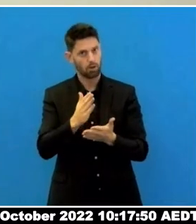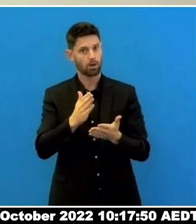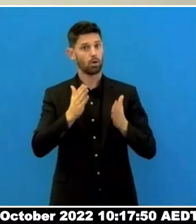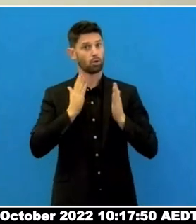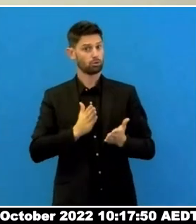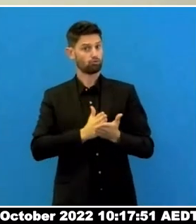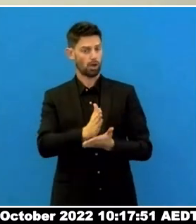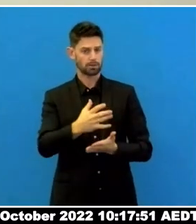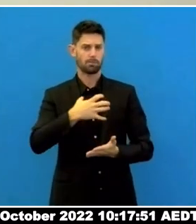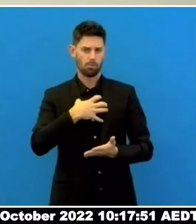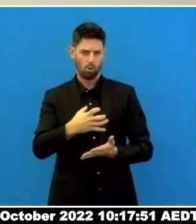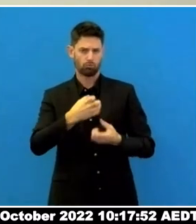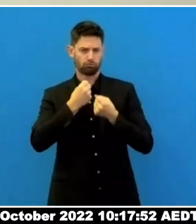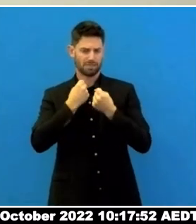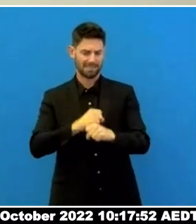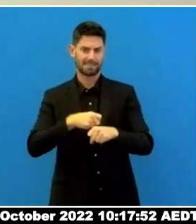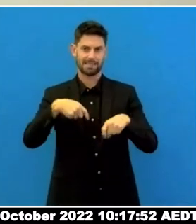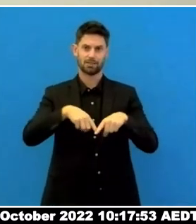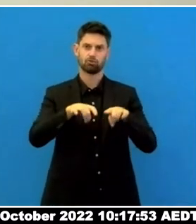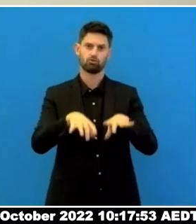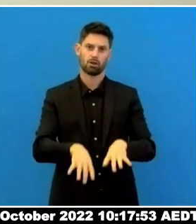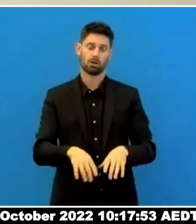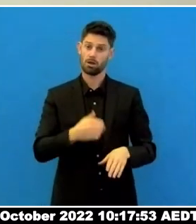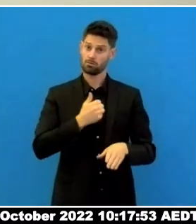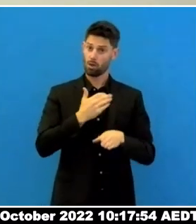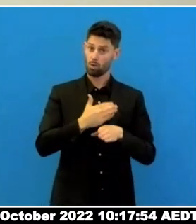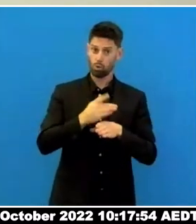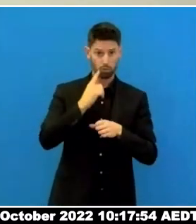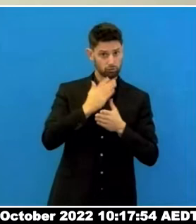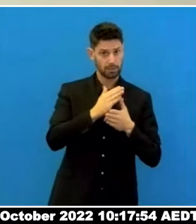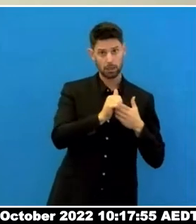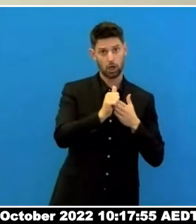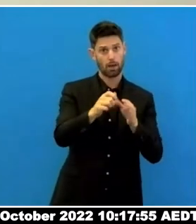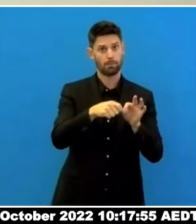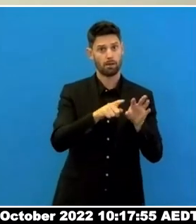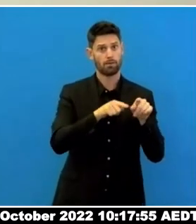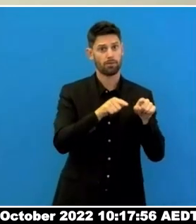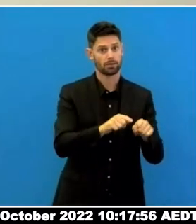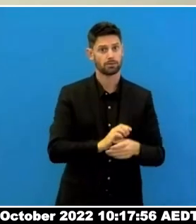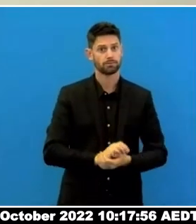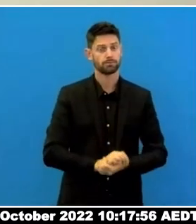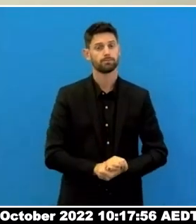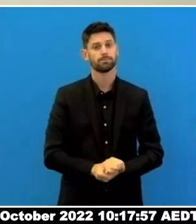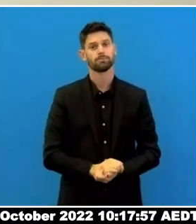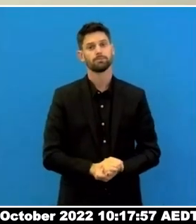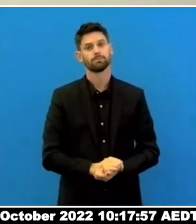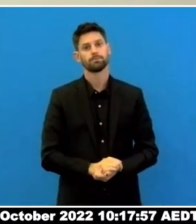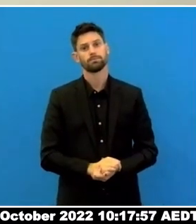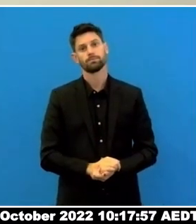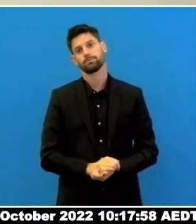It will guide my work in particular on the framework, including as it relates to the making of complaint